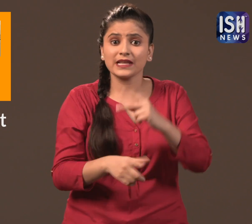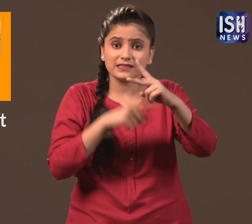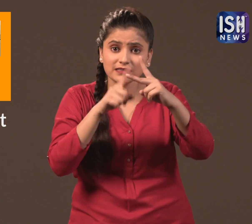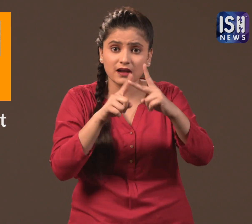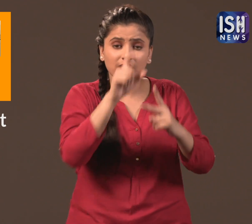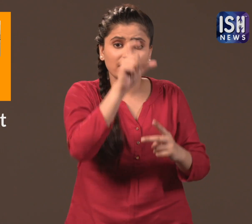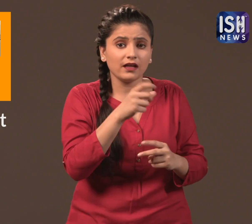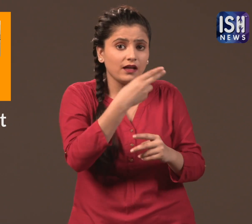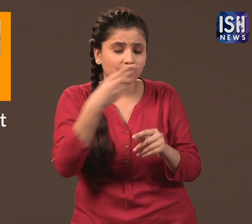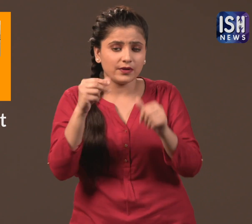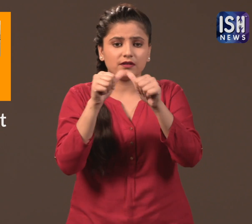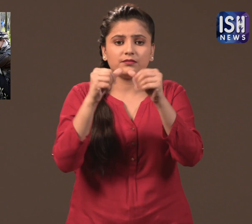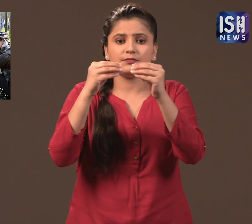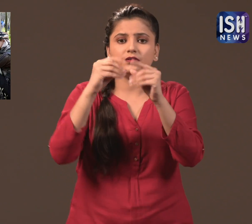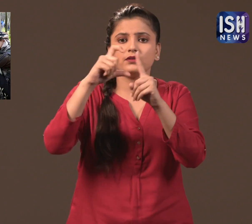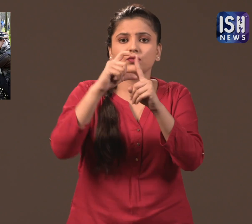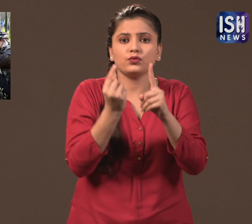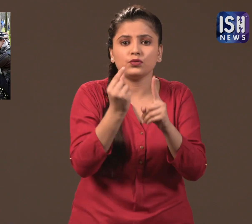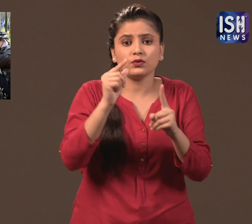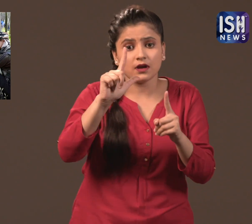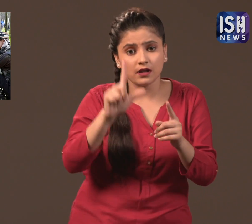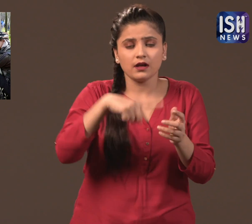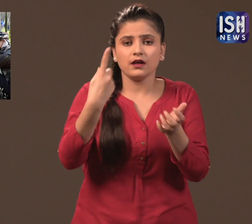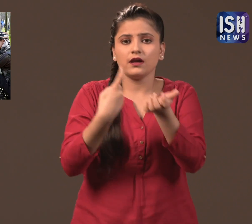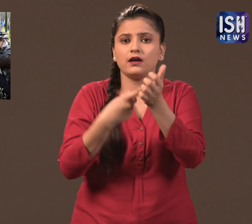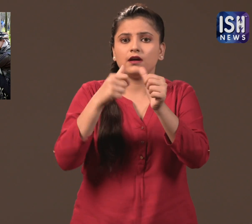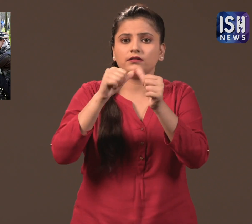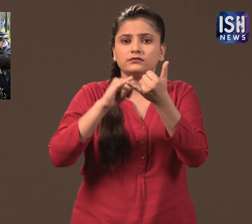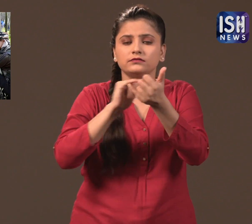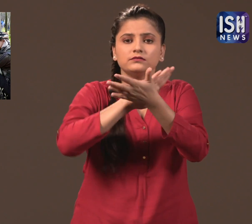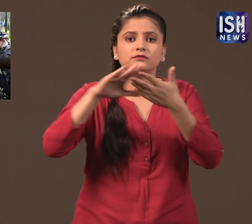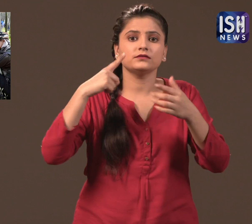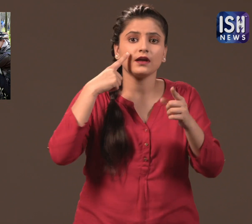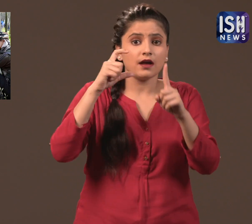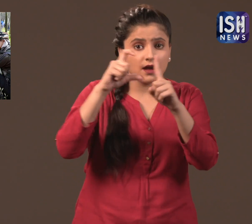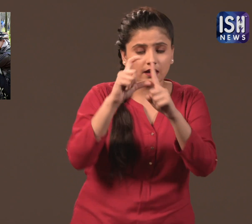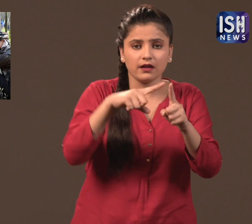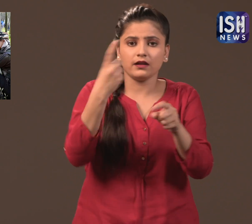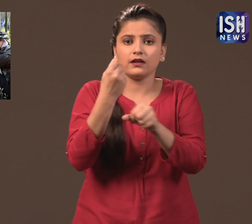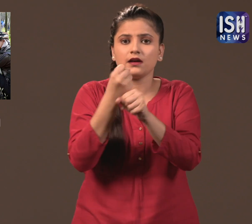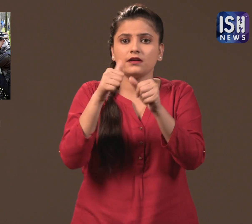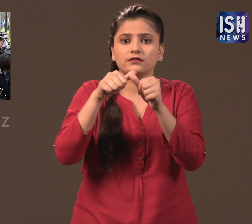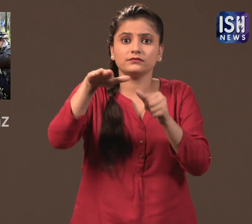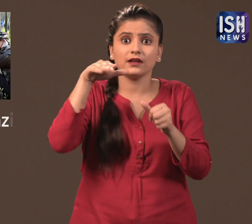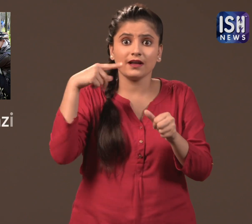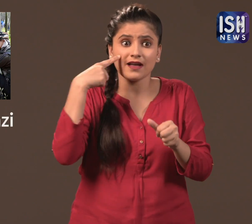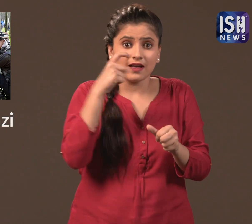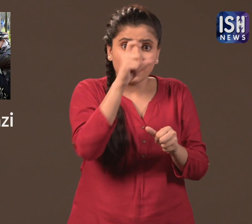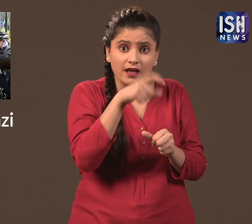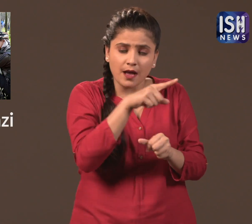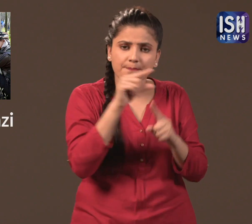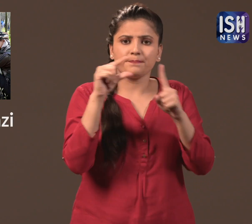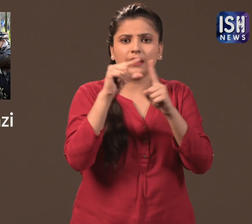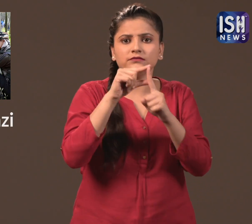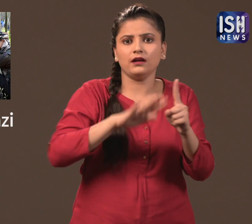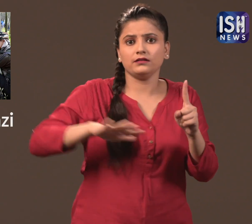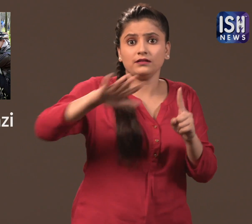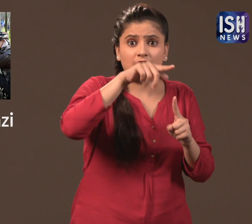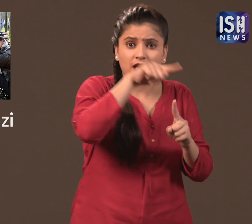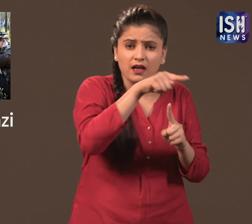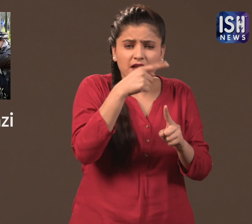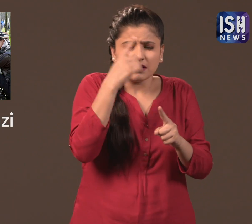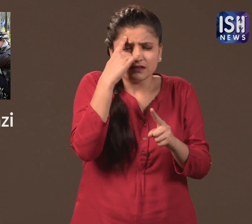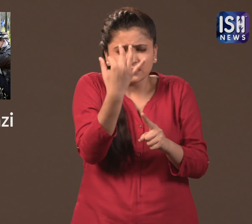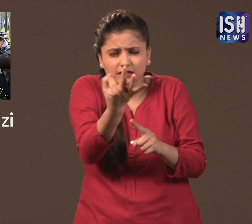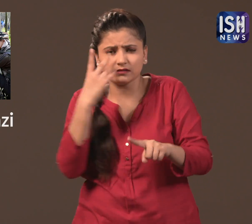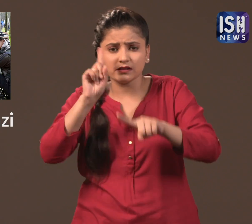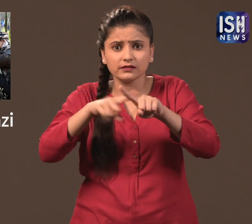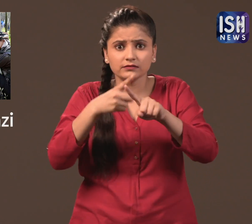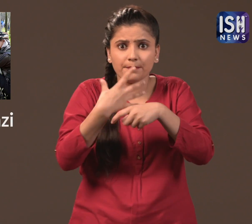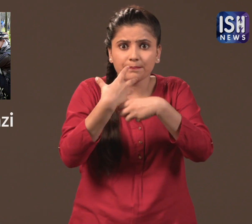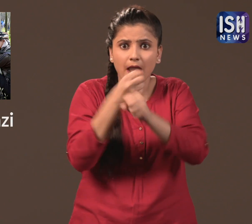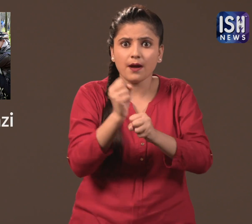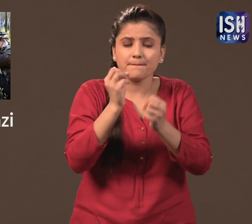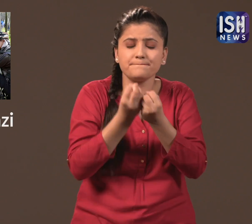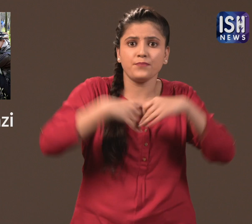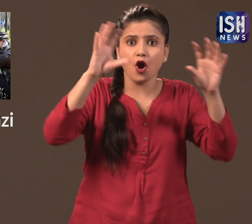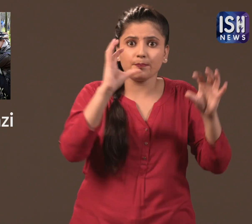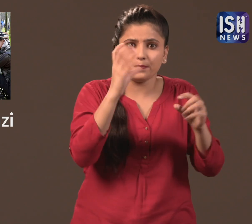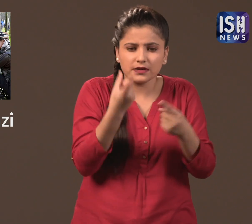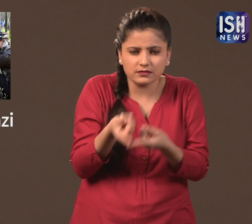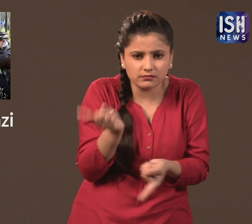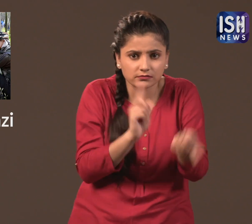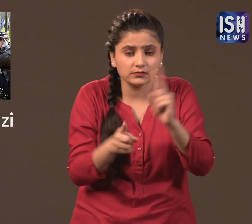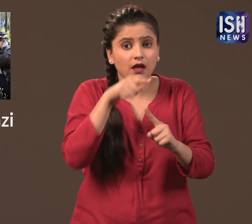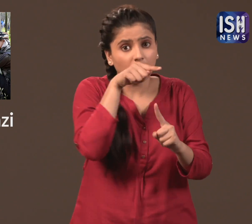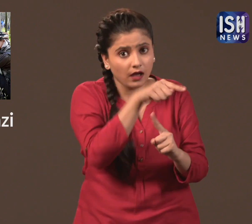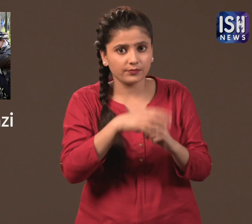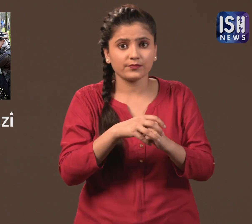The second man killed was Abdul Rashid Gazi a Pakistani bomb expert.